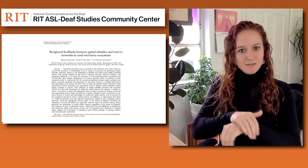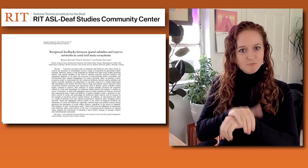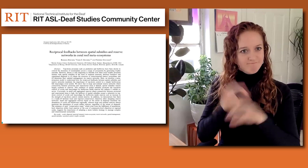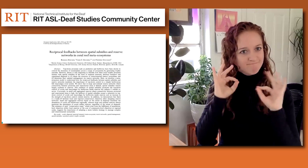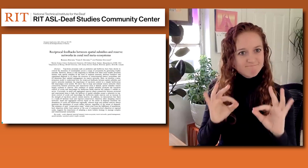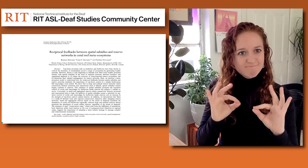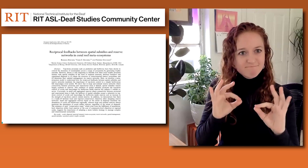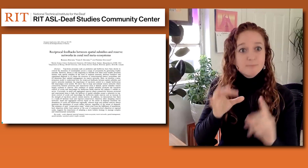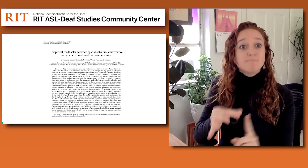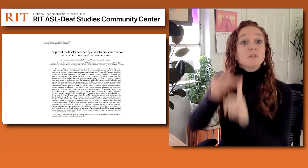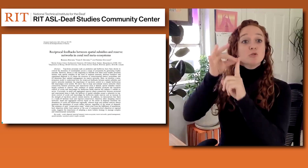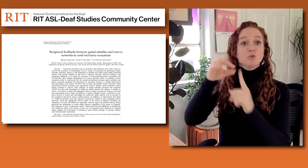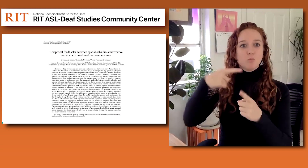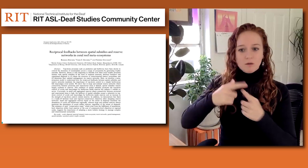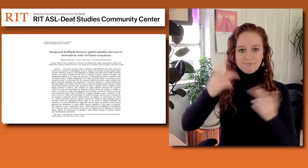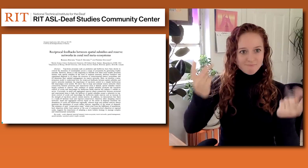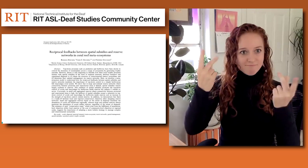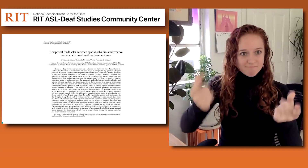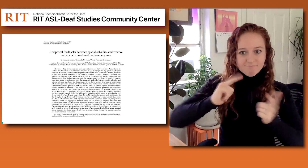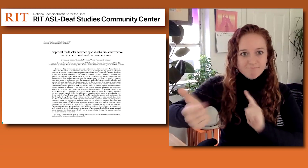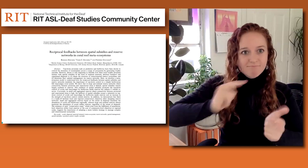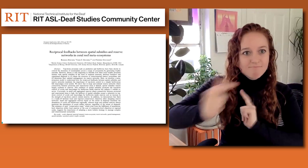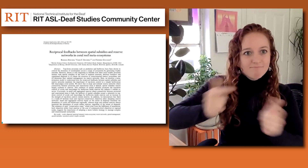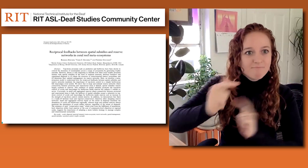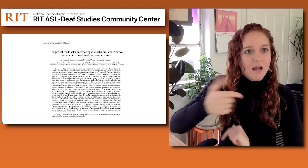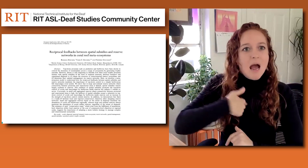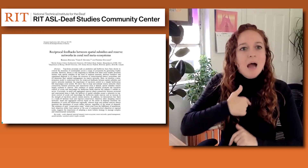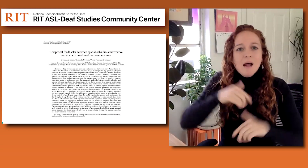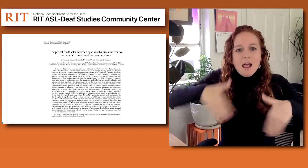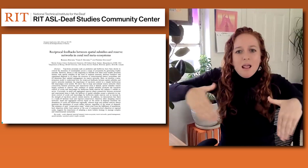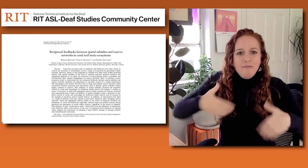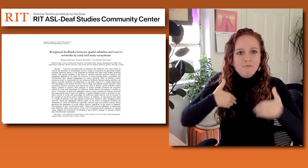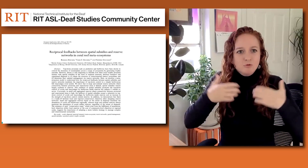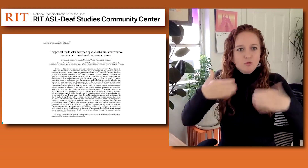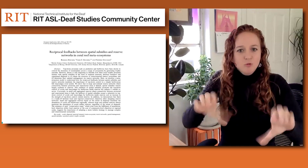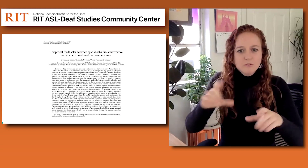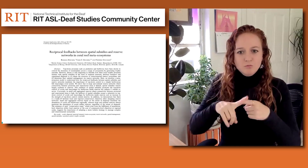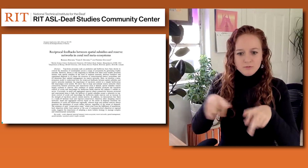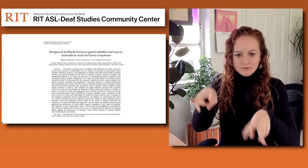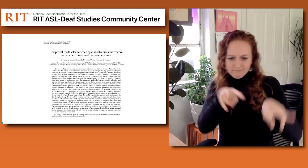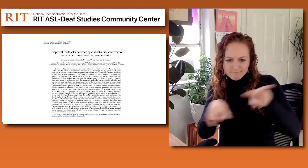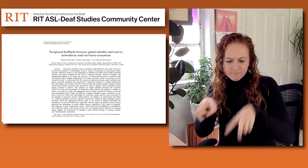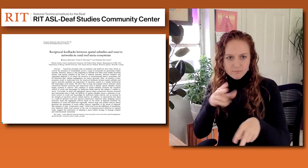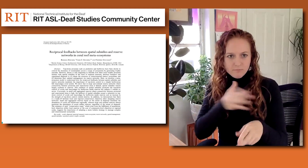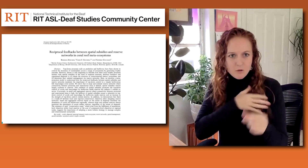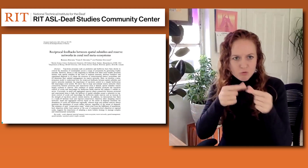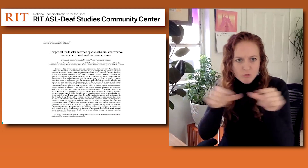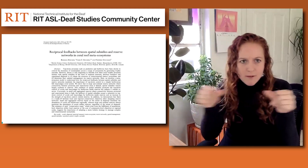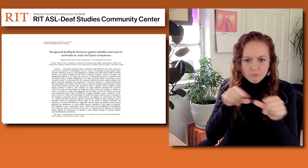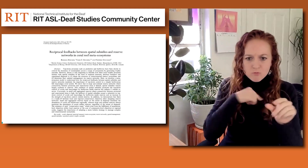I had misgivings about my English. It was never perfect enough for me. We were communicating very quickly back and forth.